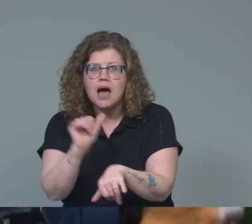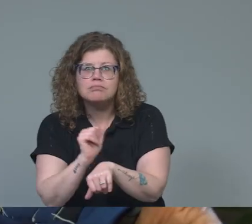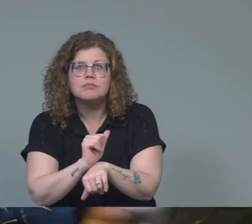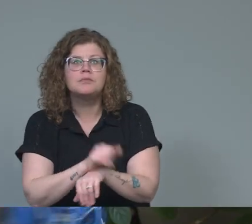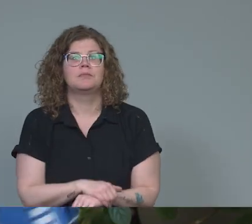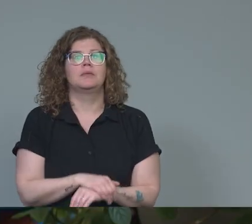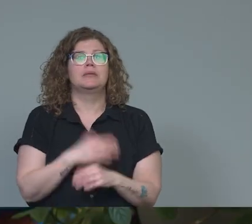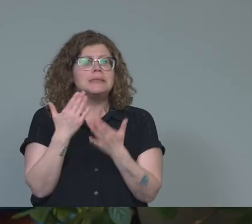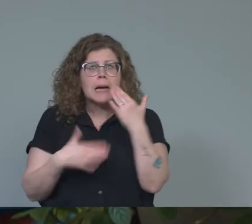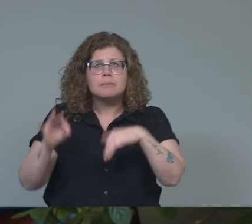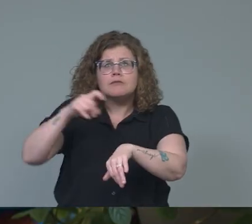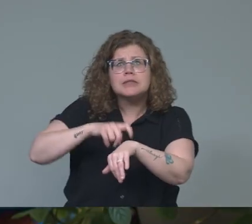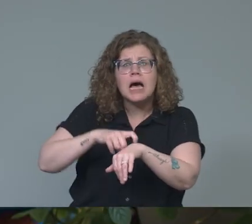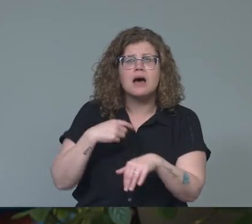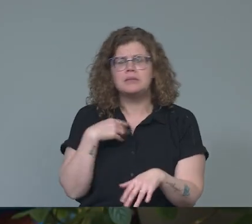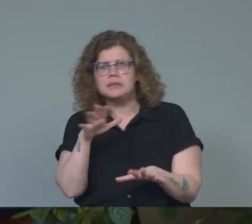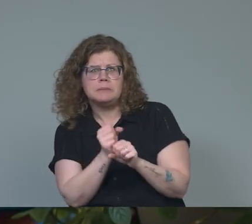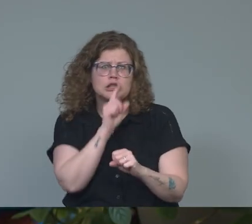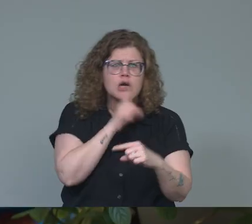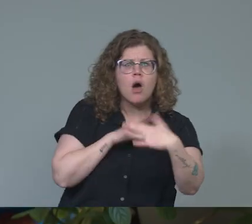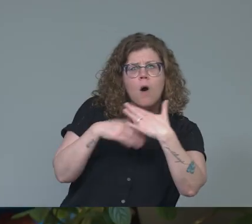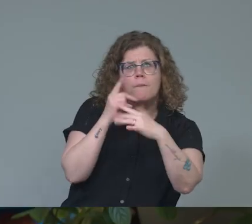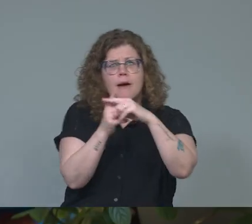the team or the detail design...